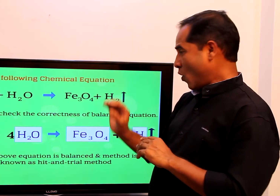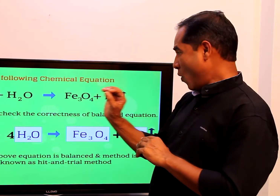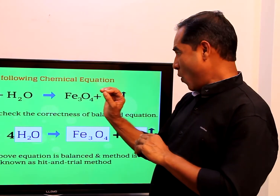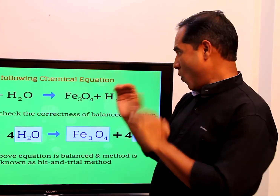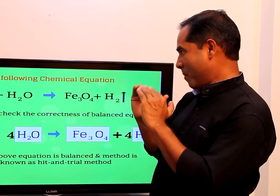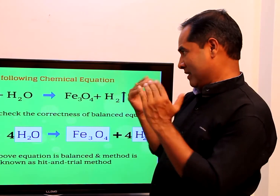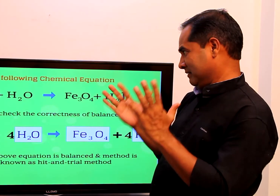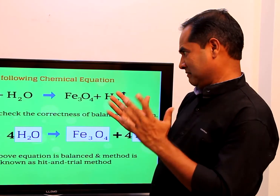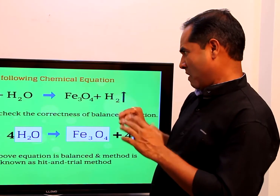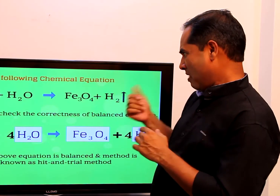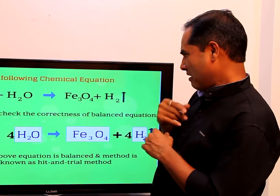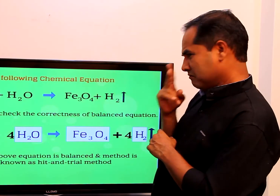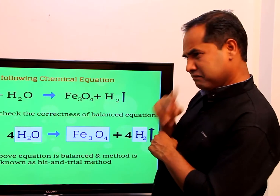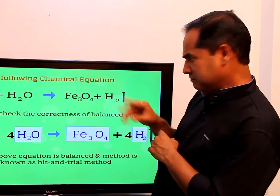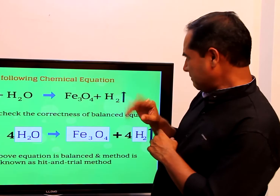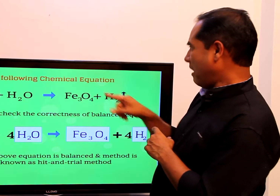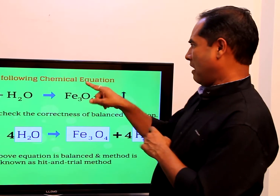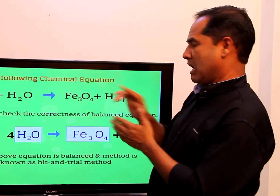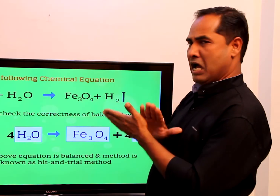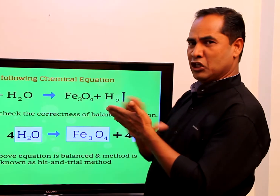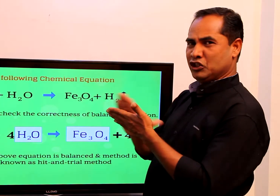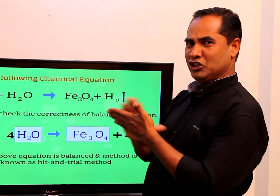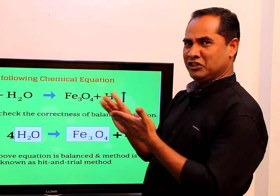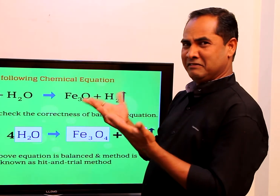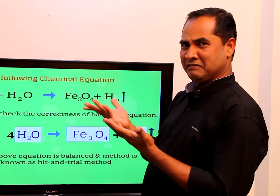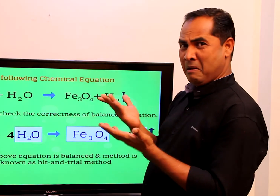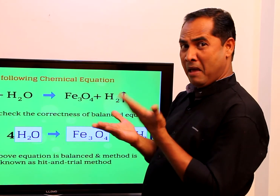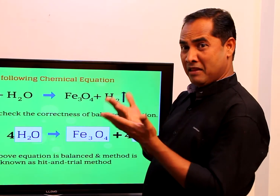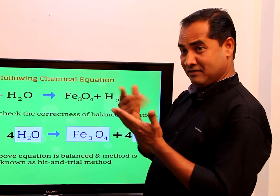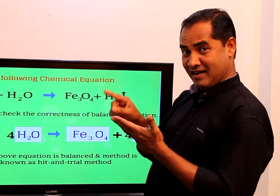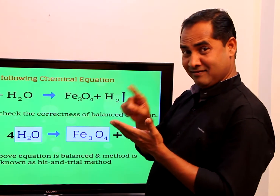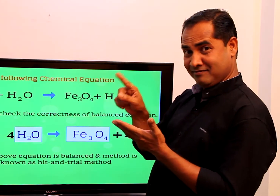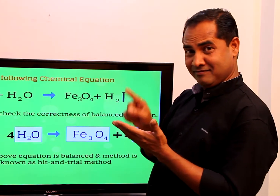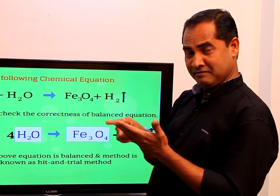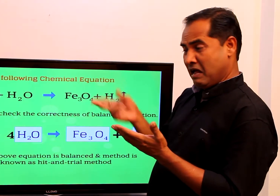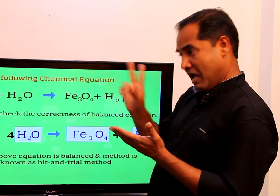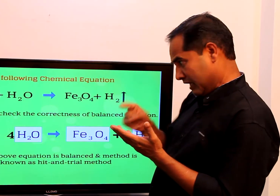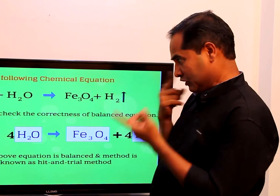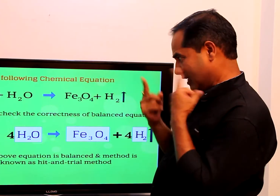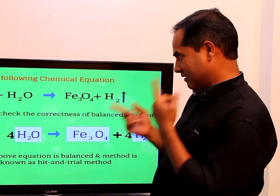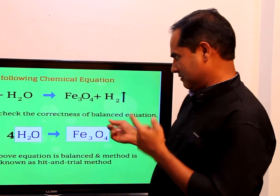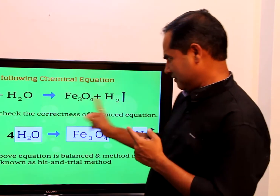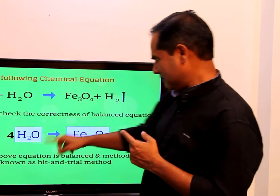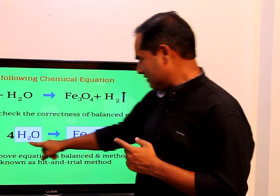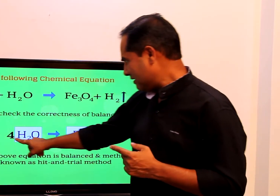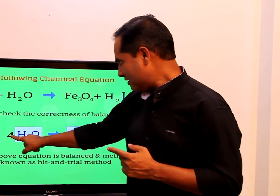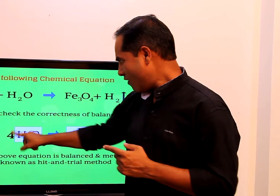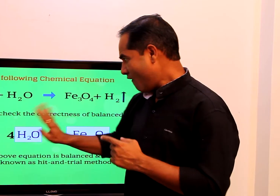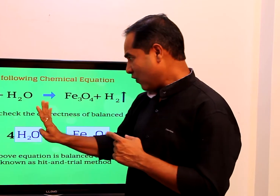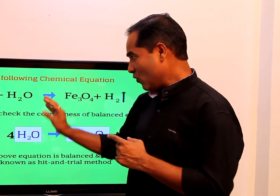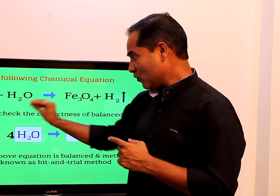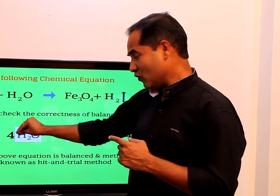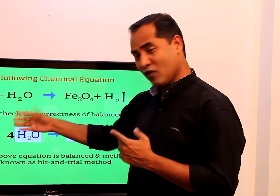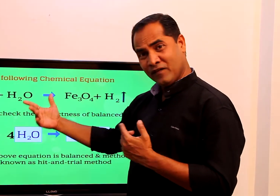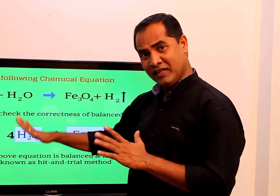atoms. Now, let's see if hydrogen is balanced - on the left-hand side we have